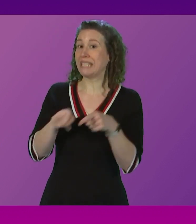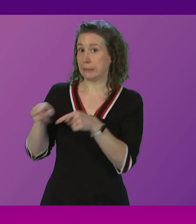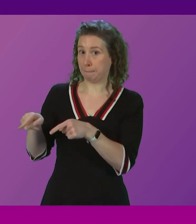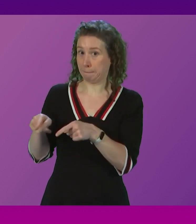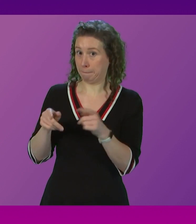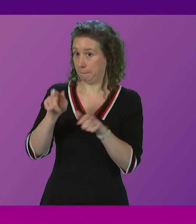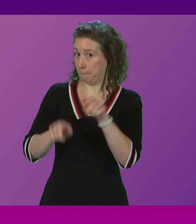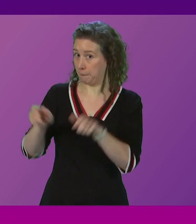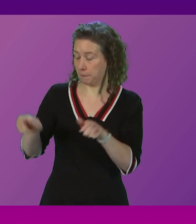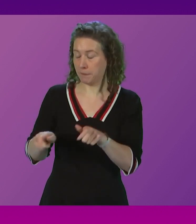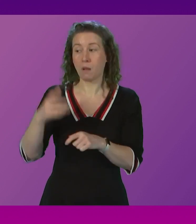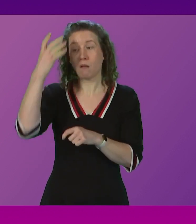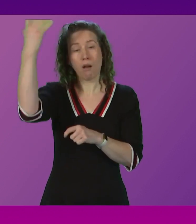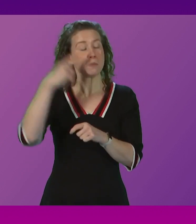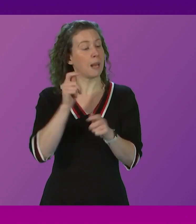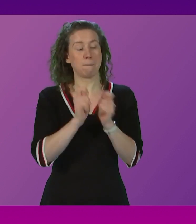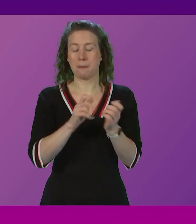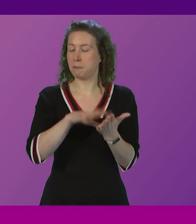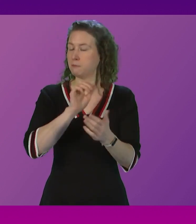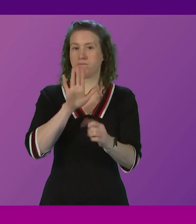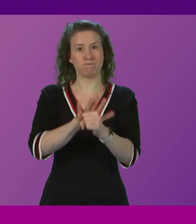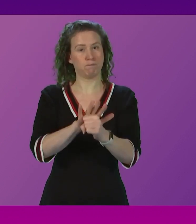The Government stopped agreement to that amendment by a single vote.